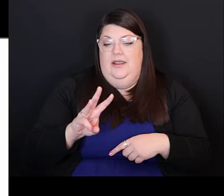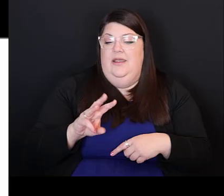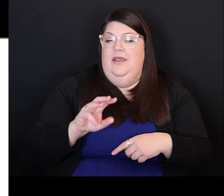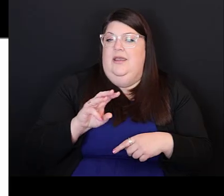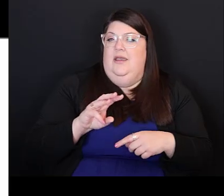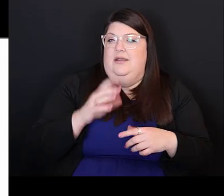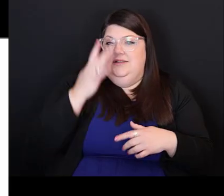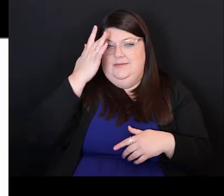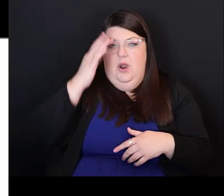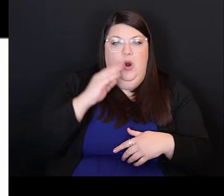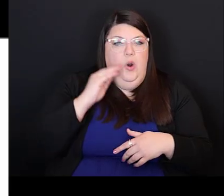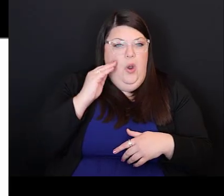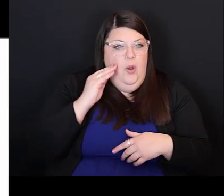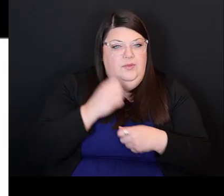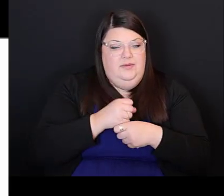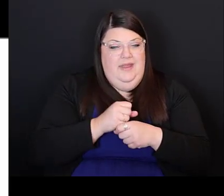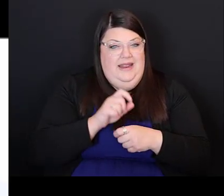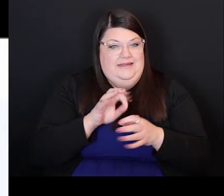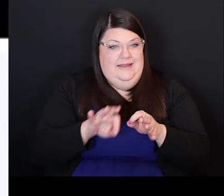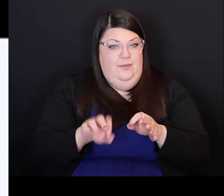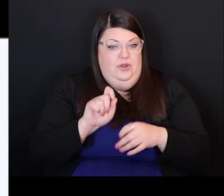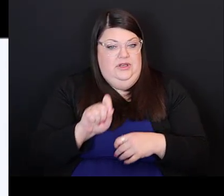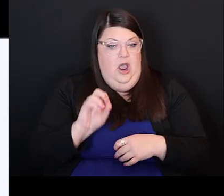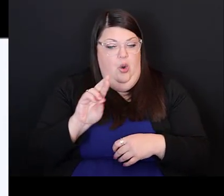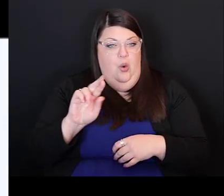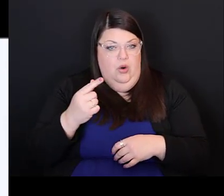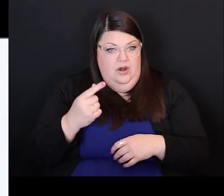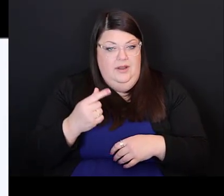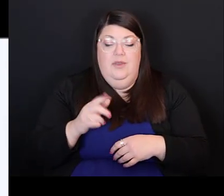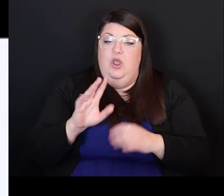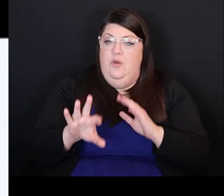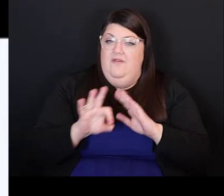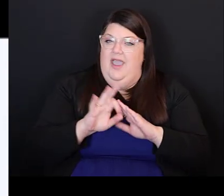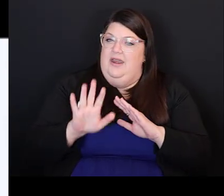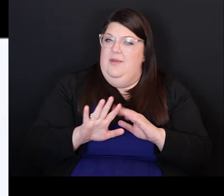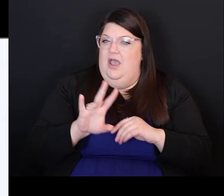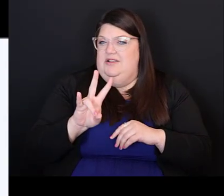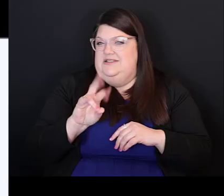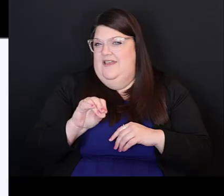eitherpatf.usorsmarthomesmadesimple.org, you will find about 70 grants that are